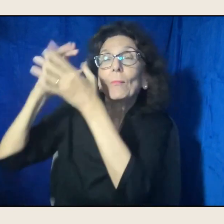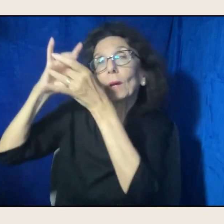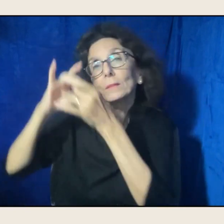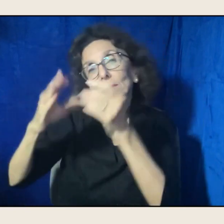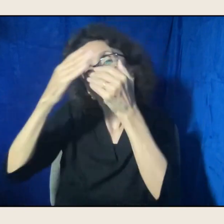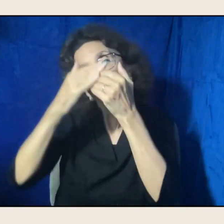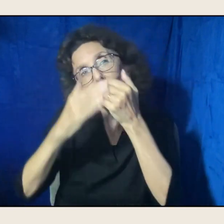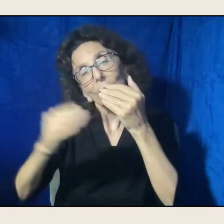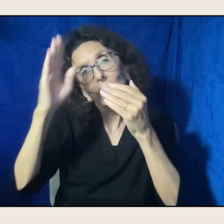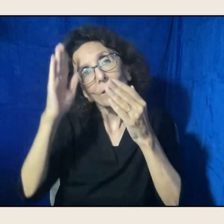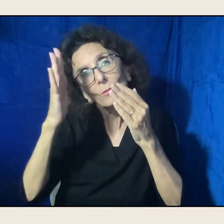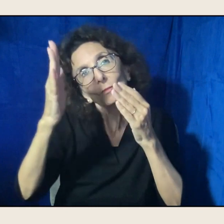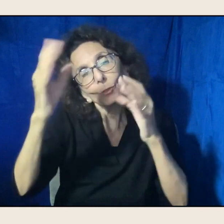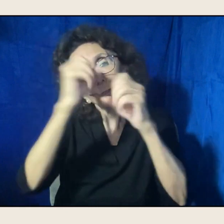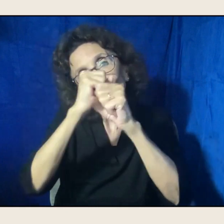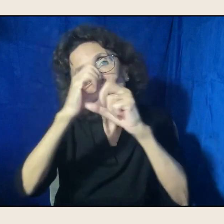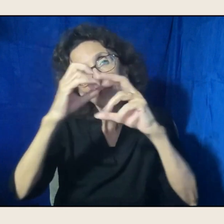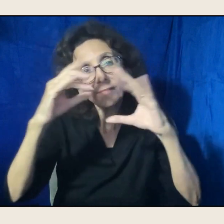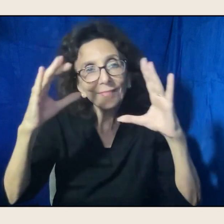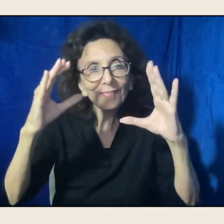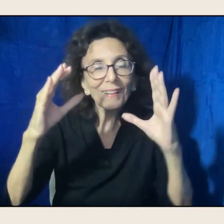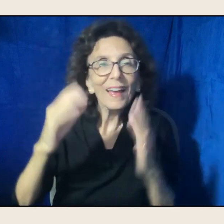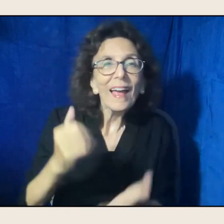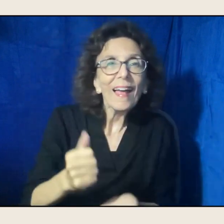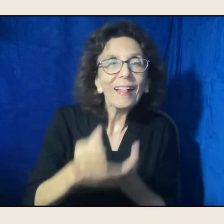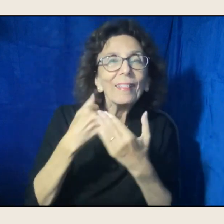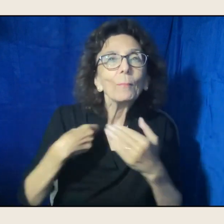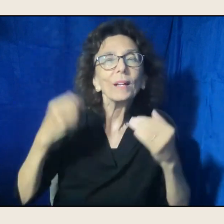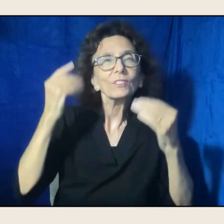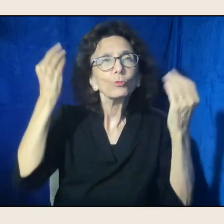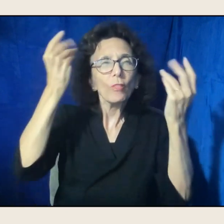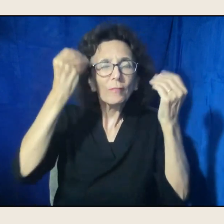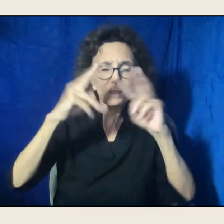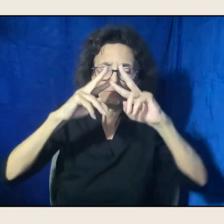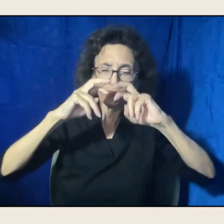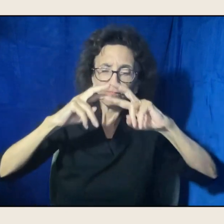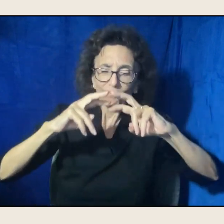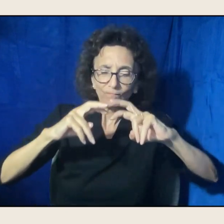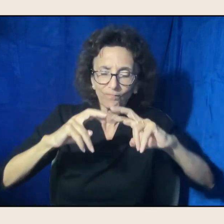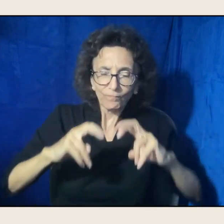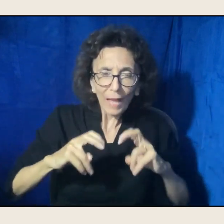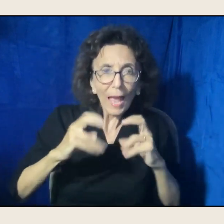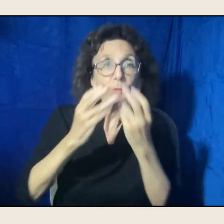help us develop the critical thinking necessary to solve society's grand challenges,